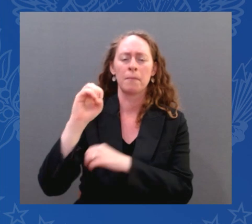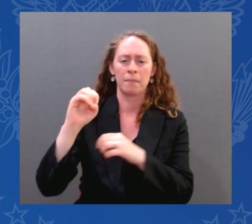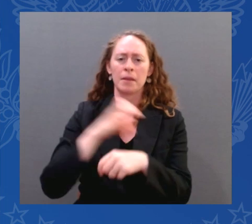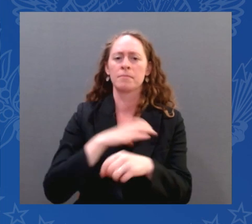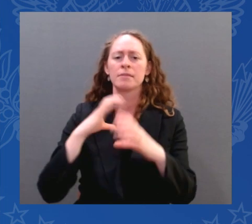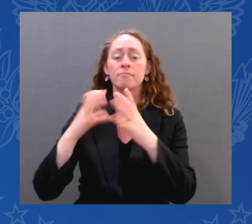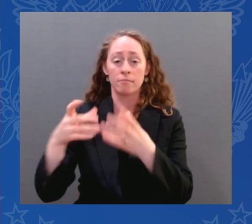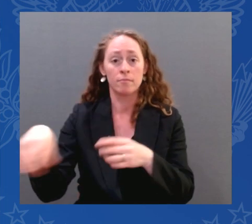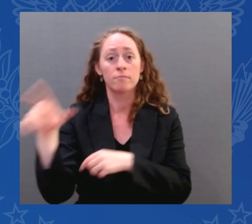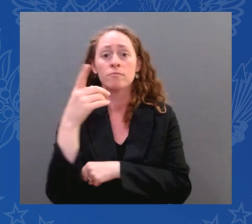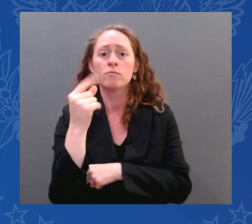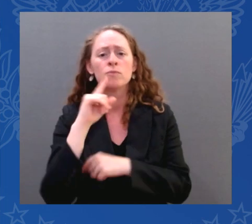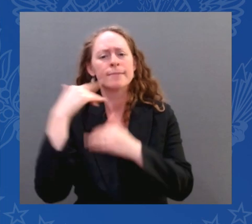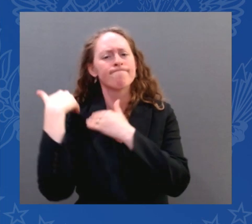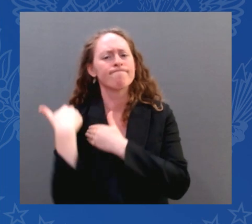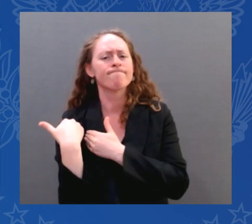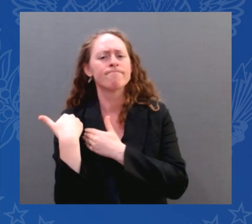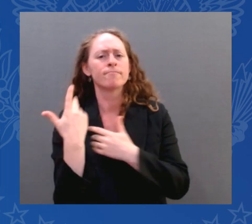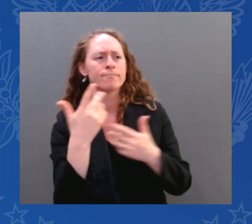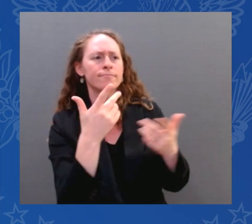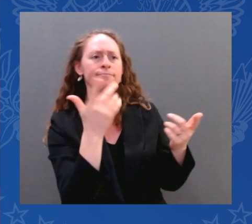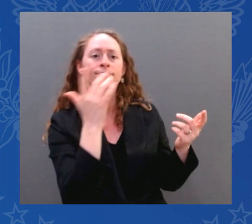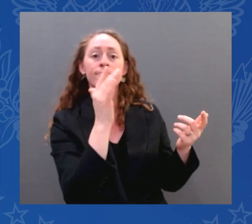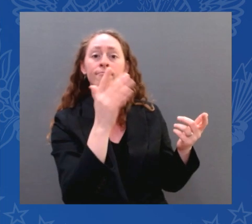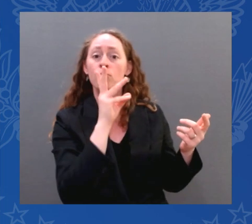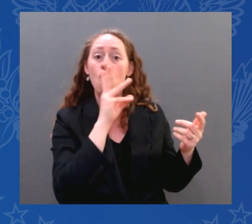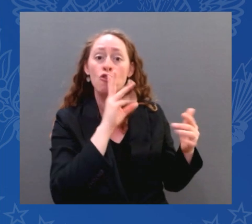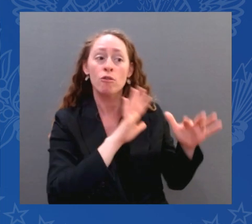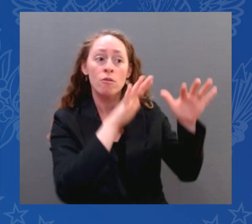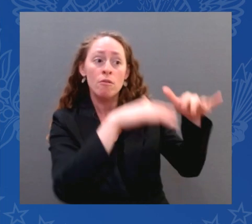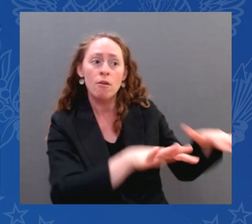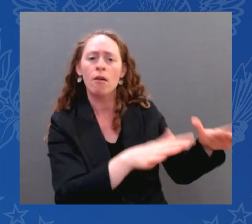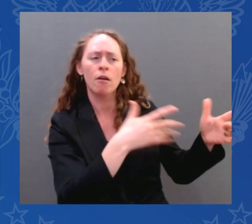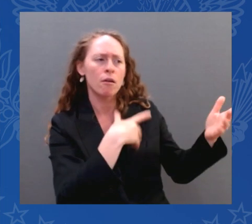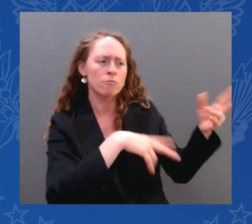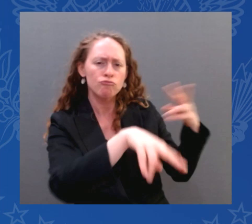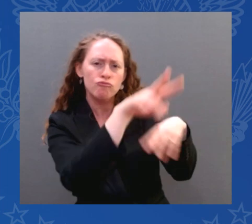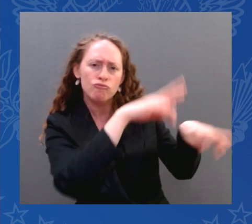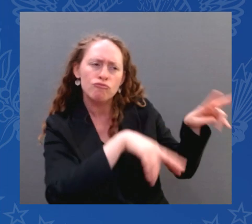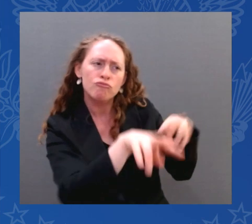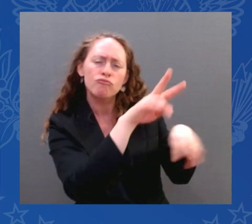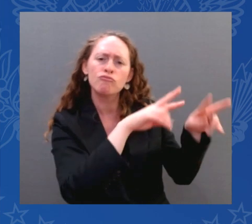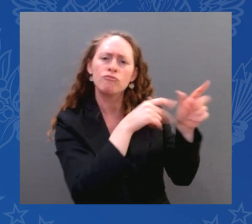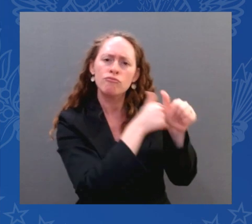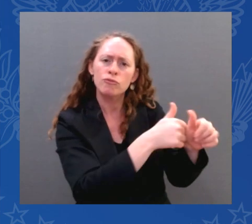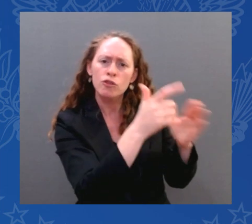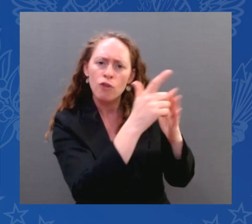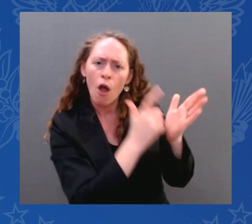allowing them to crack down on these excessive fees and prohibiting ocean carriers from refusing to carry U.S. exports.